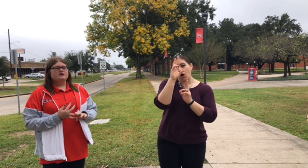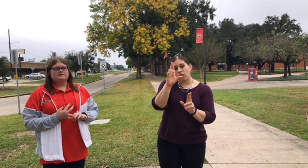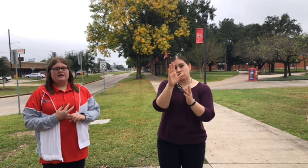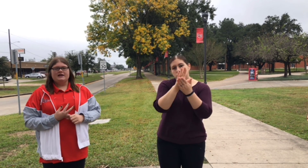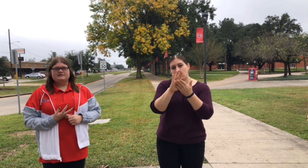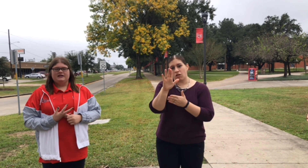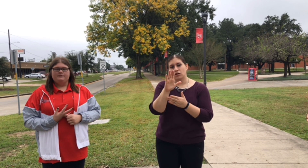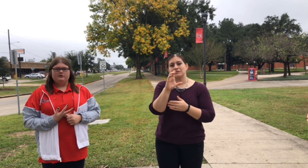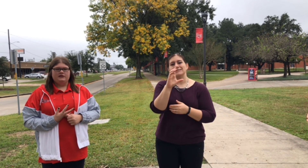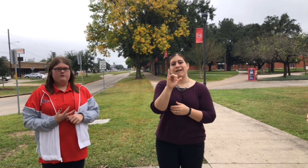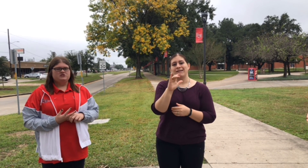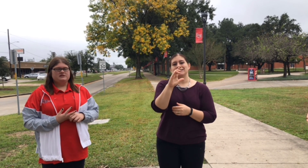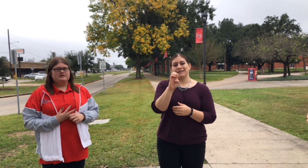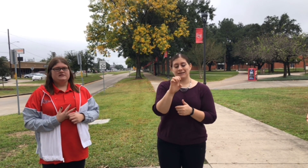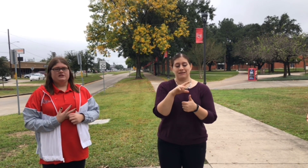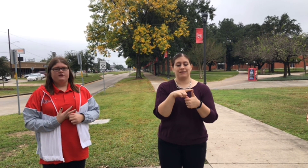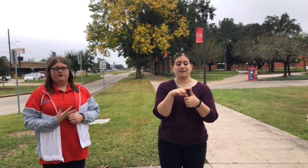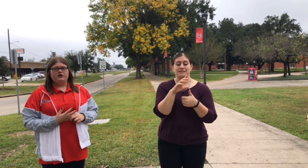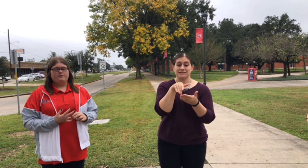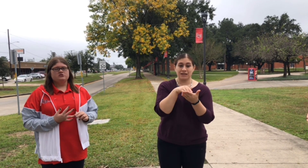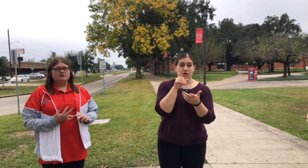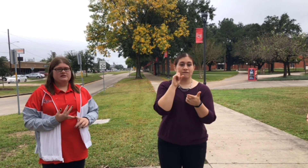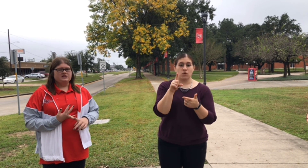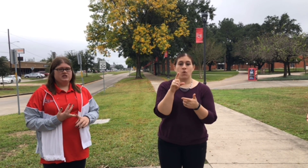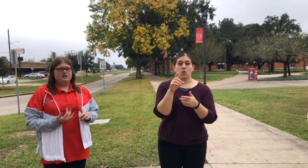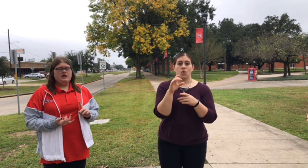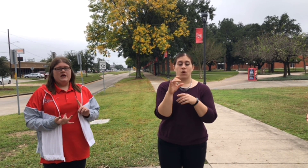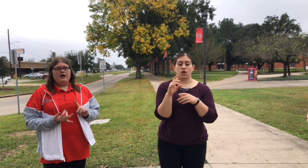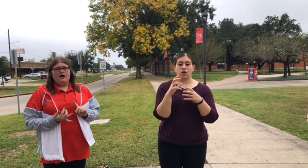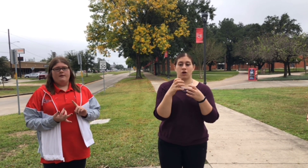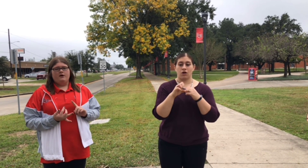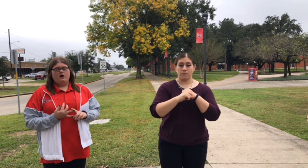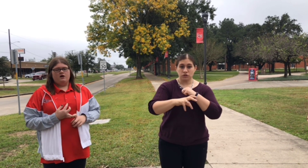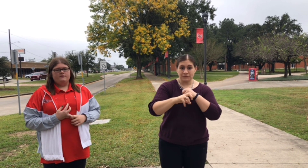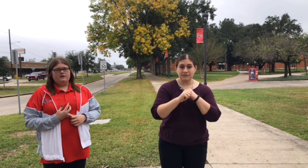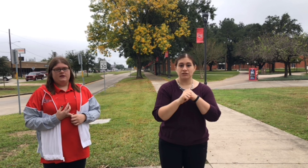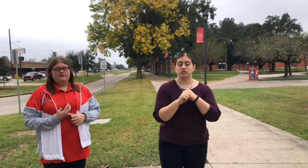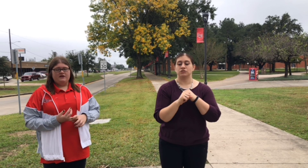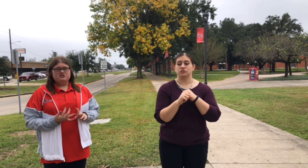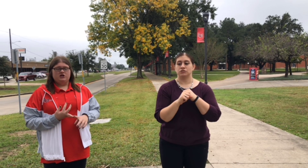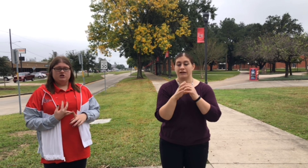is our CICE building which is the Center for Commercialization, Innovation and